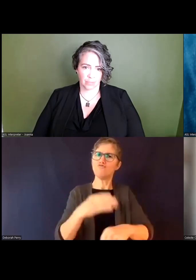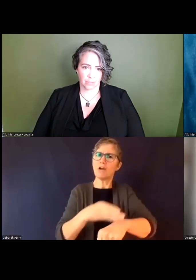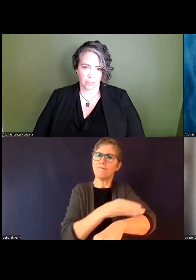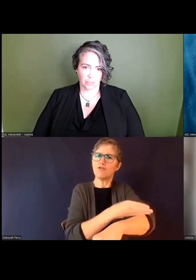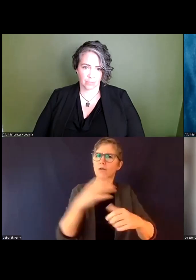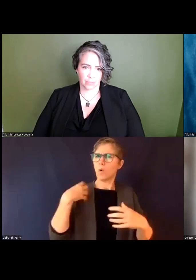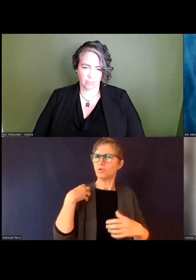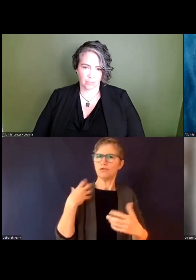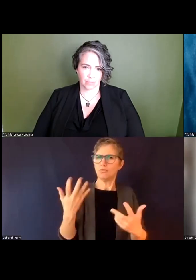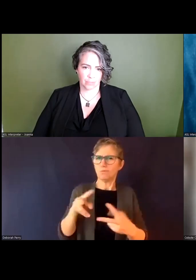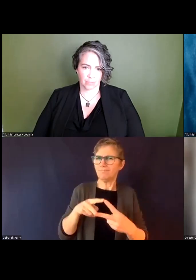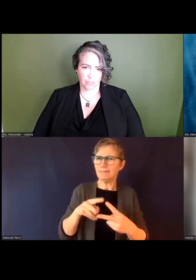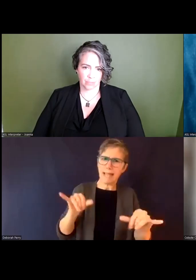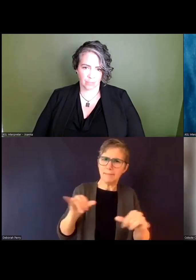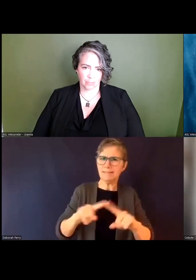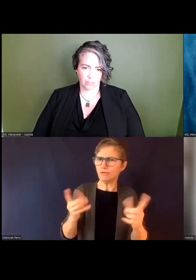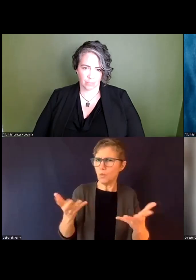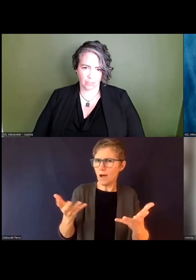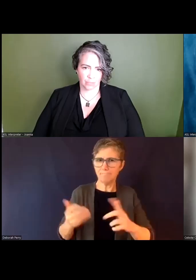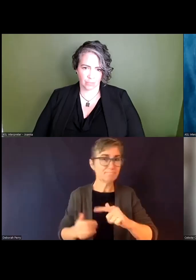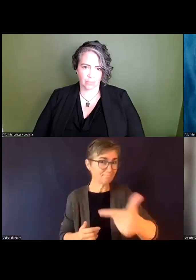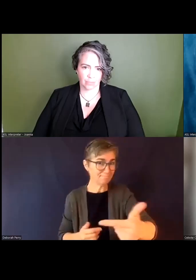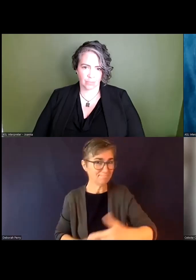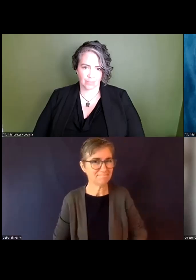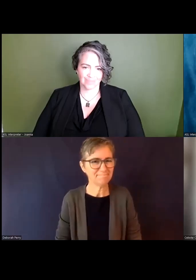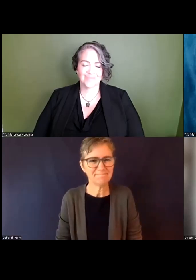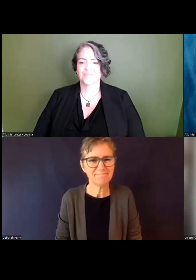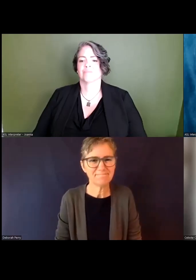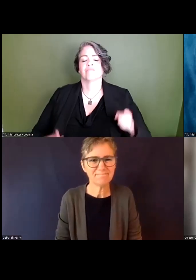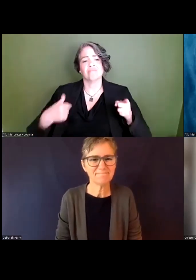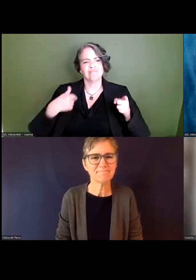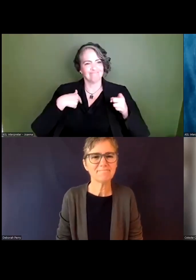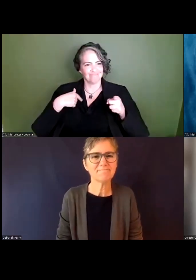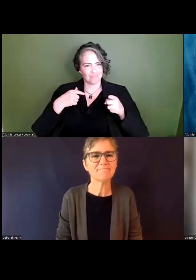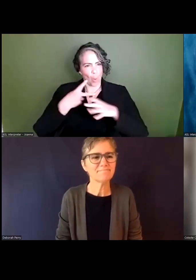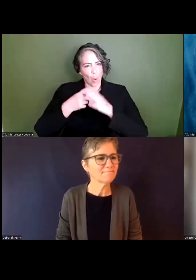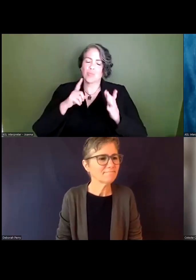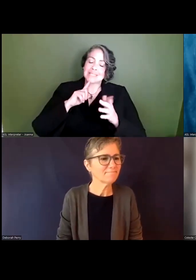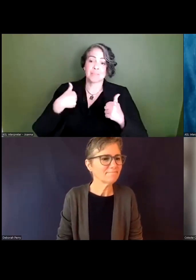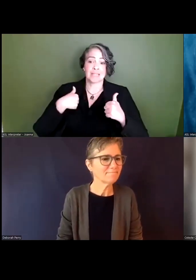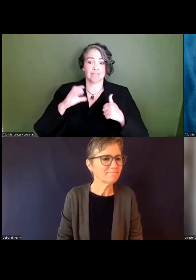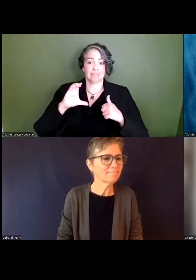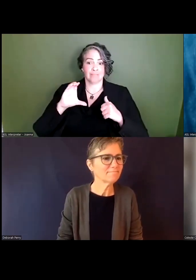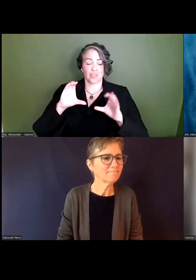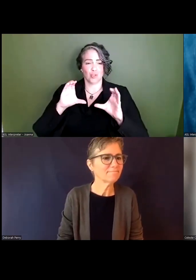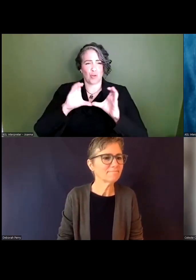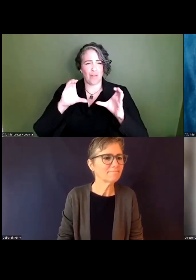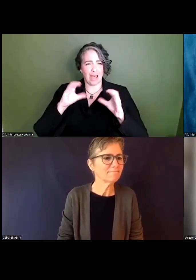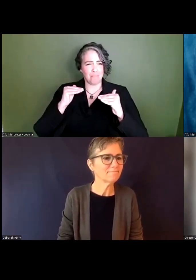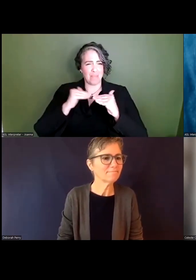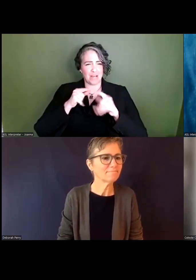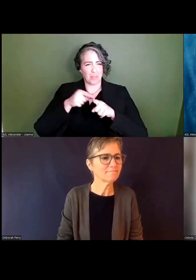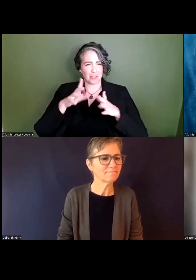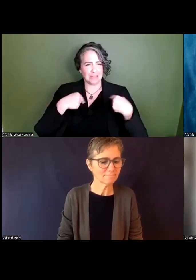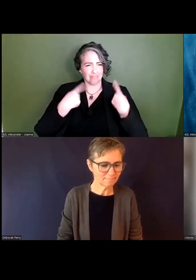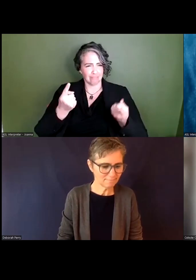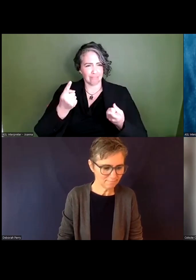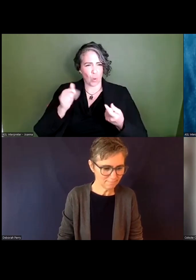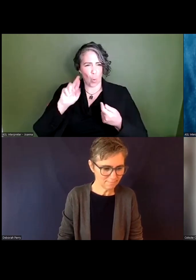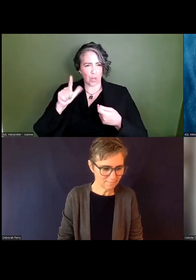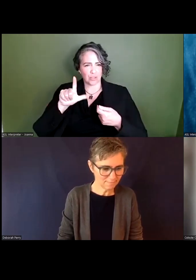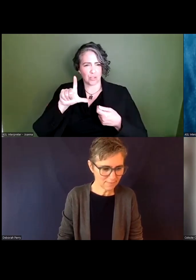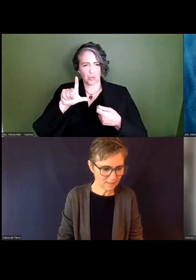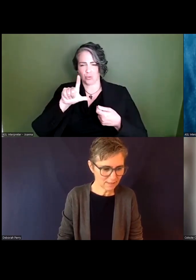Both of them. I'm a Certified Peer Specialist, since August of 2006, and I have been a BSAS